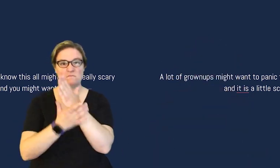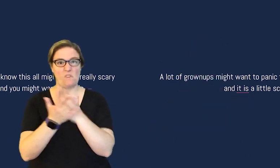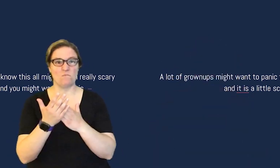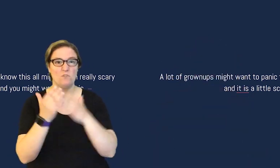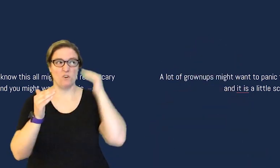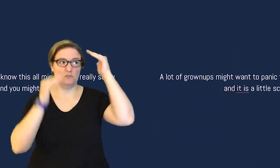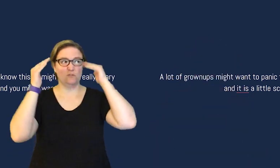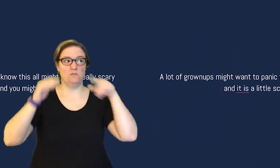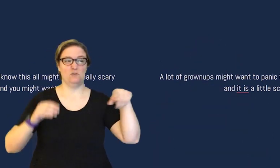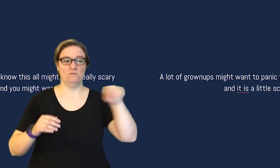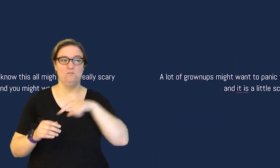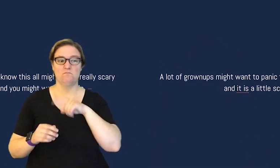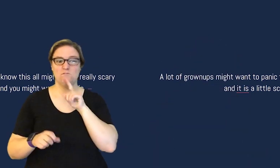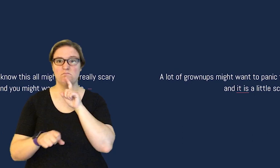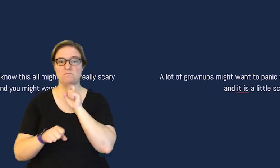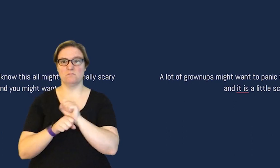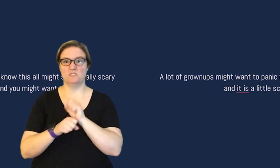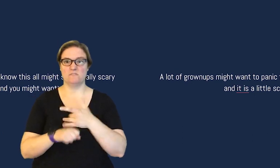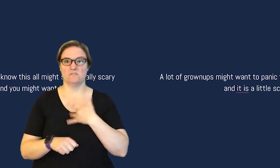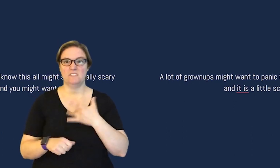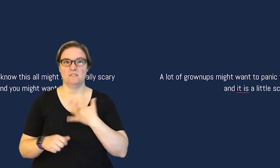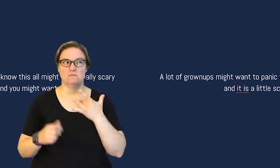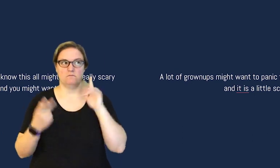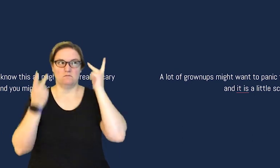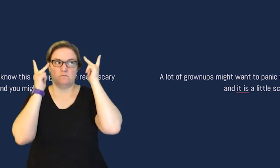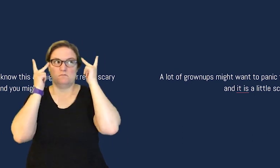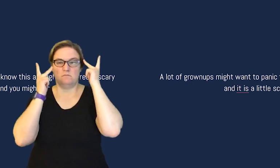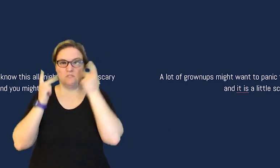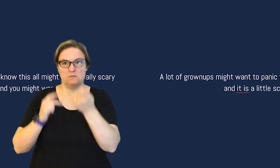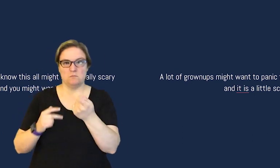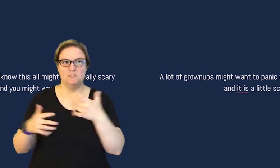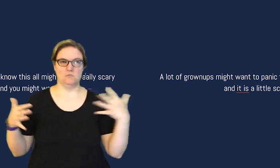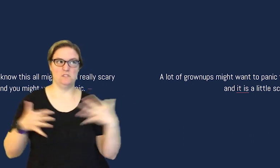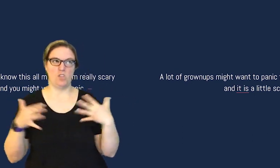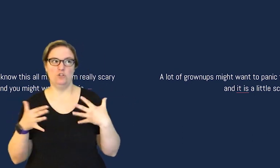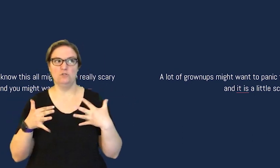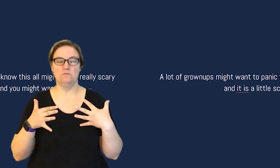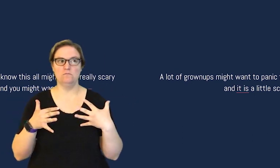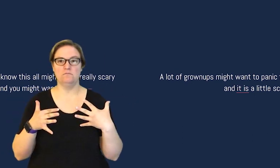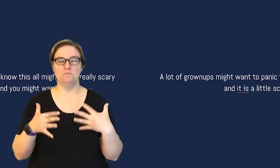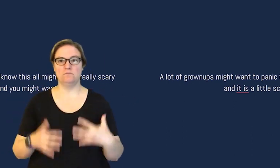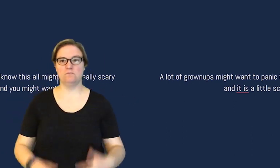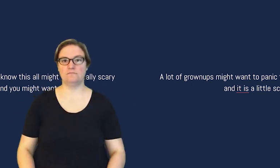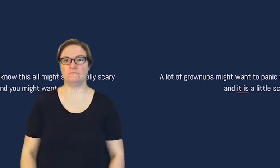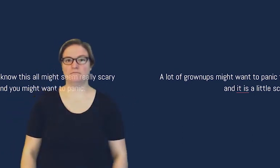Some grown-ups may want to panic too, and it is a little scary.